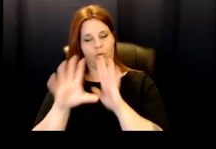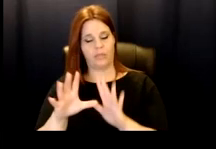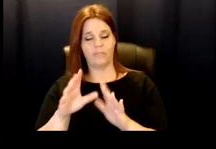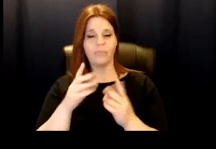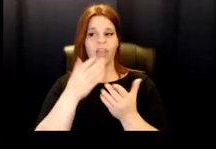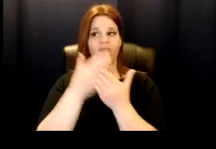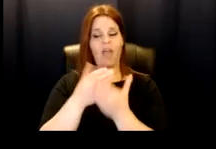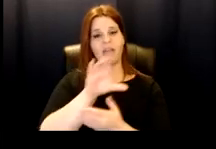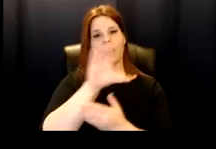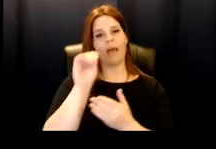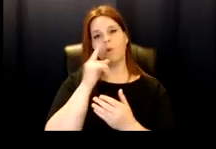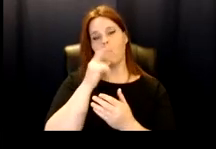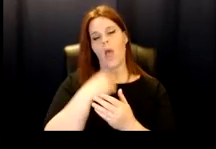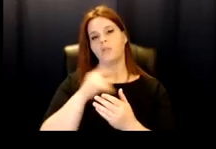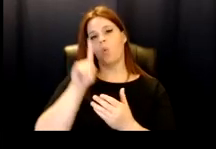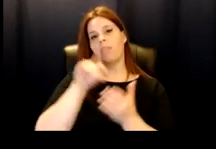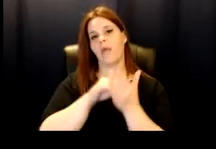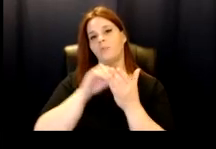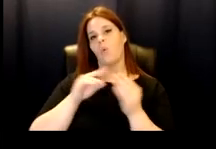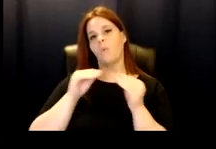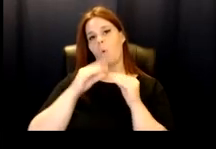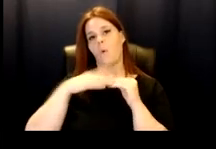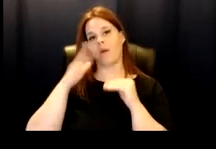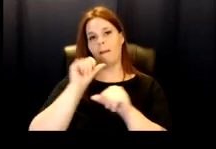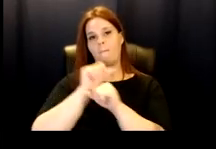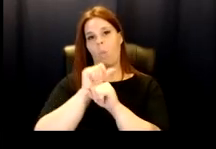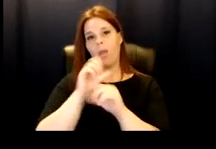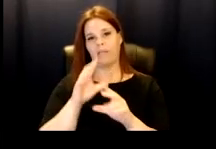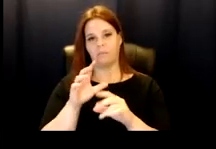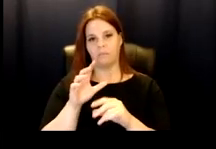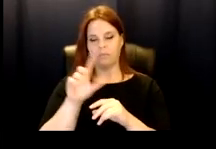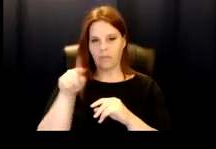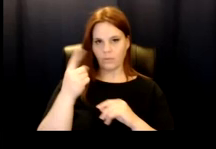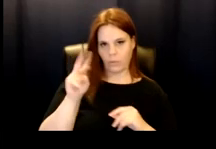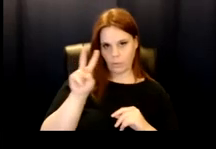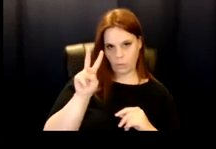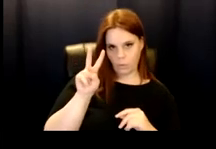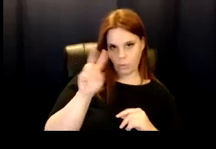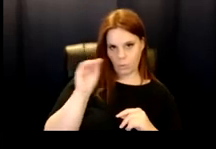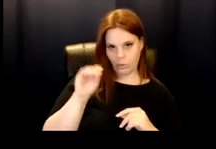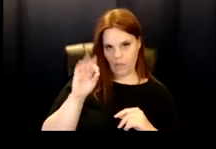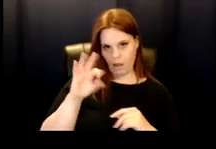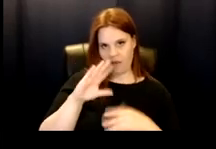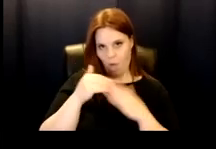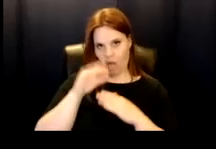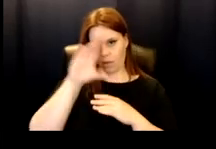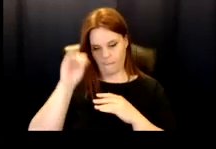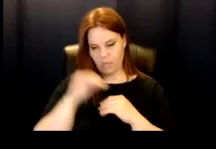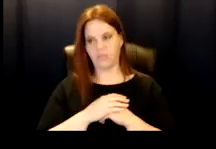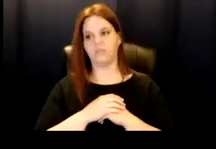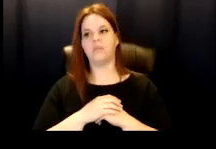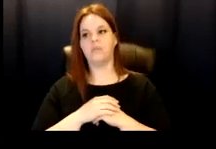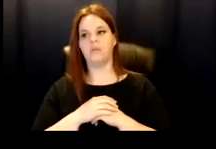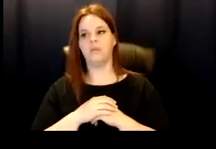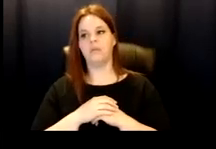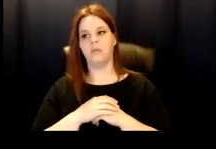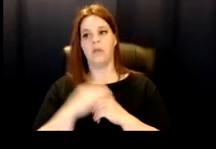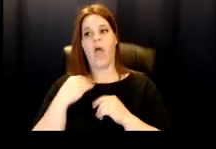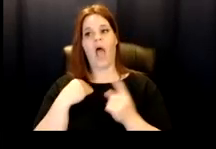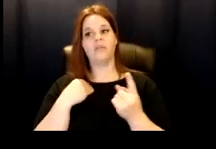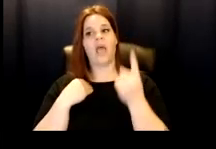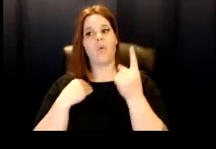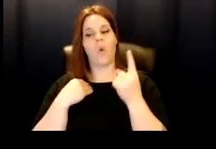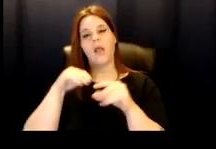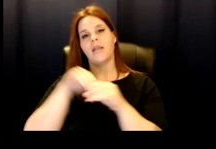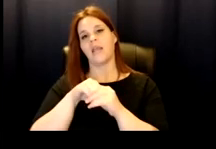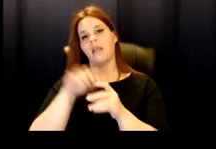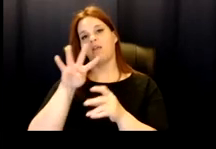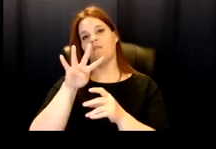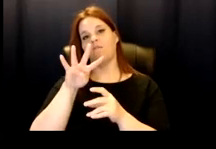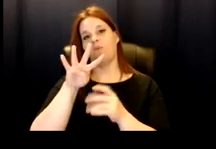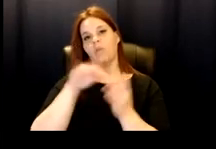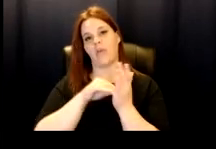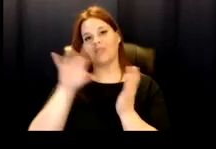has 1,000 or more employees, that's only 2% of all employers, has a 1 in 4800 chance of